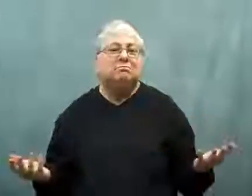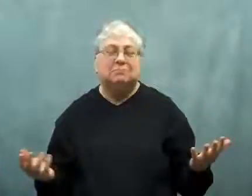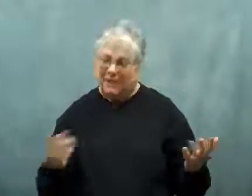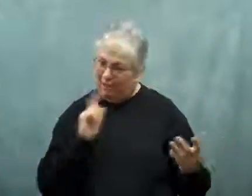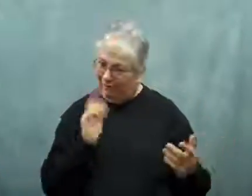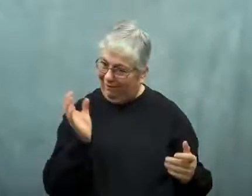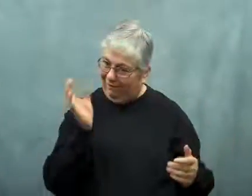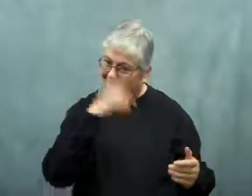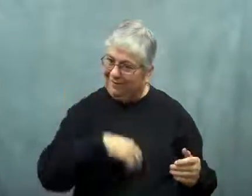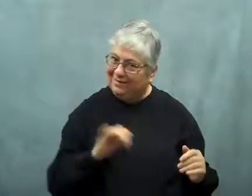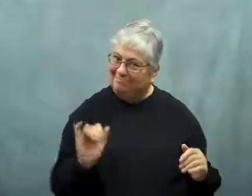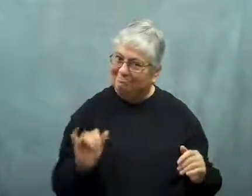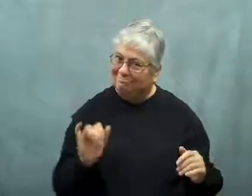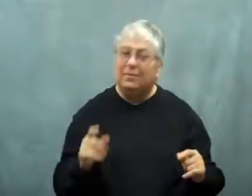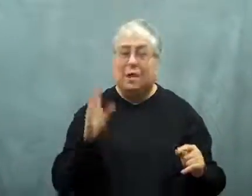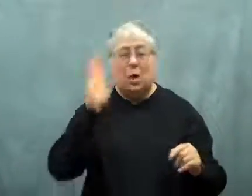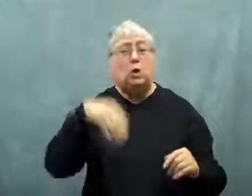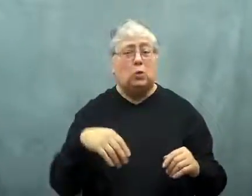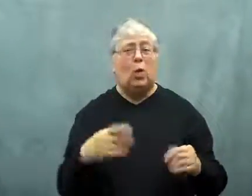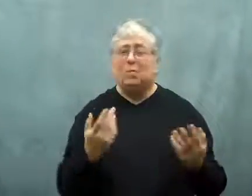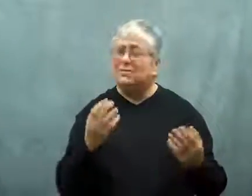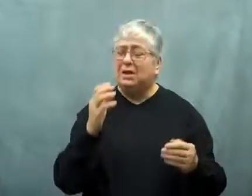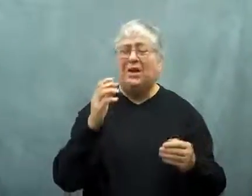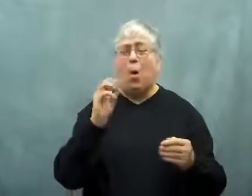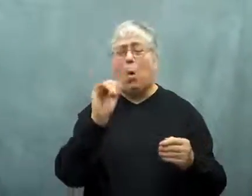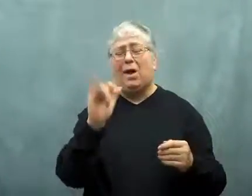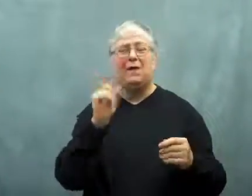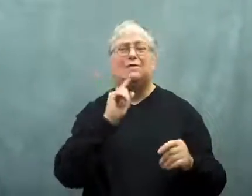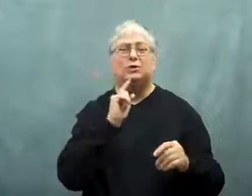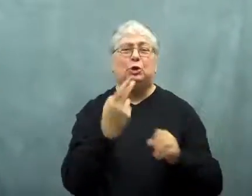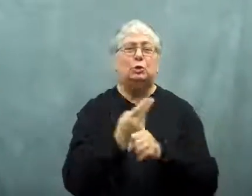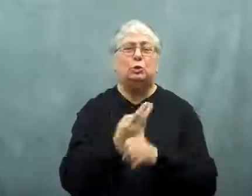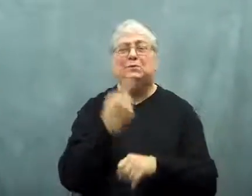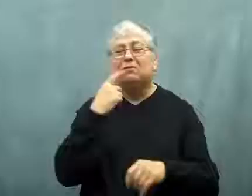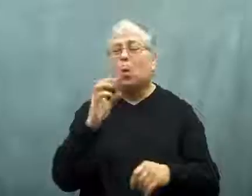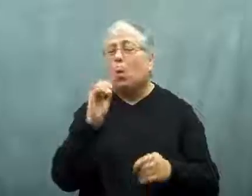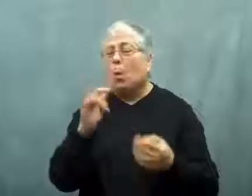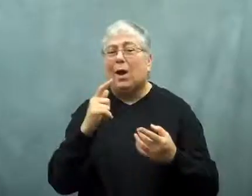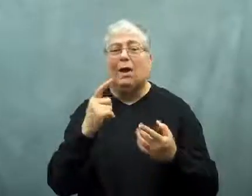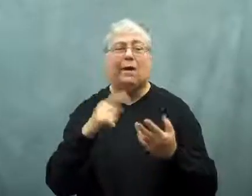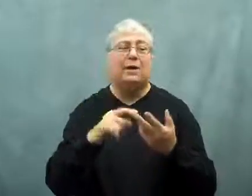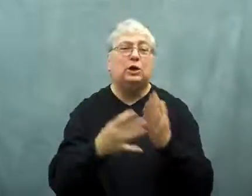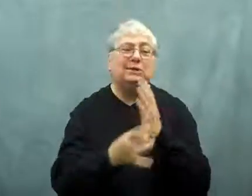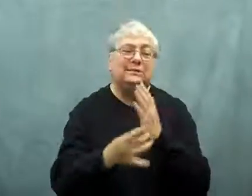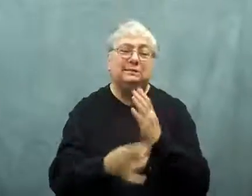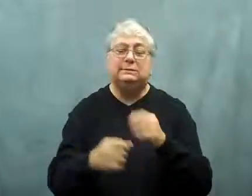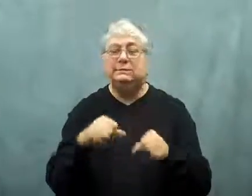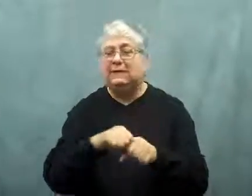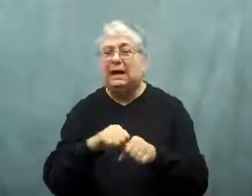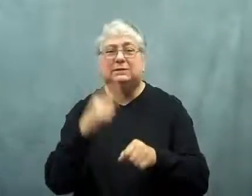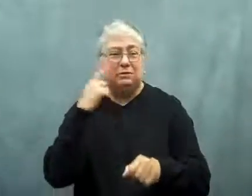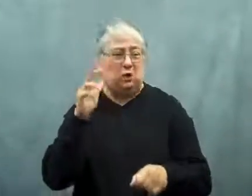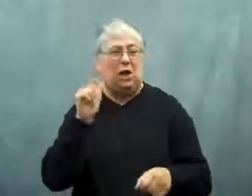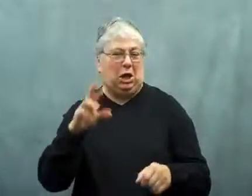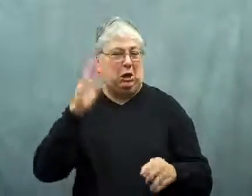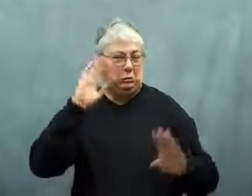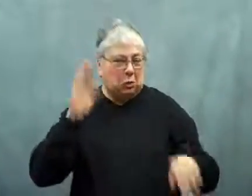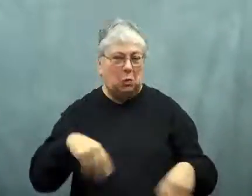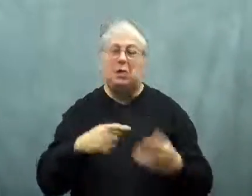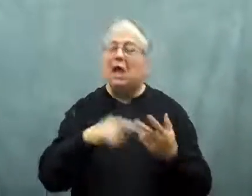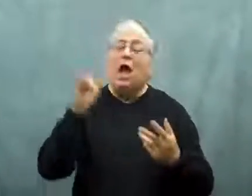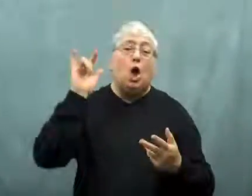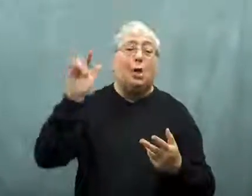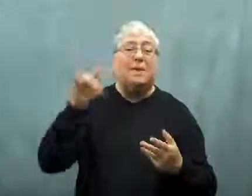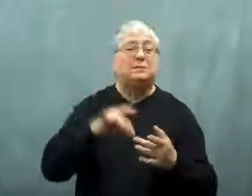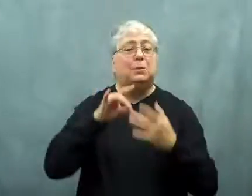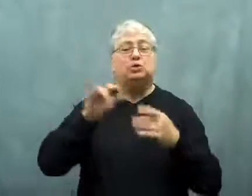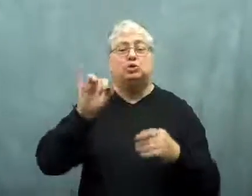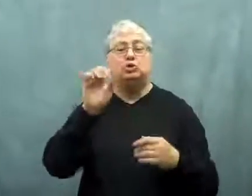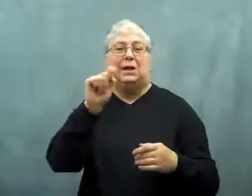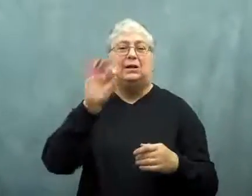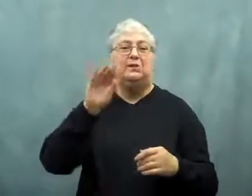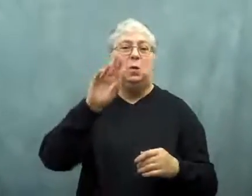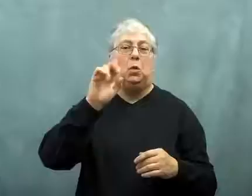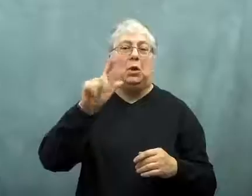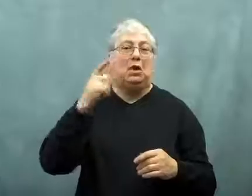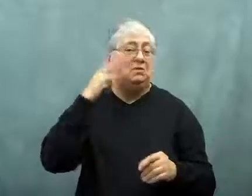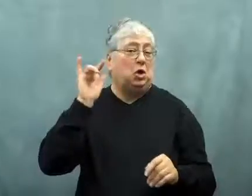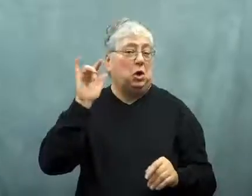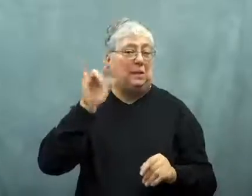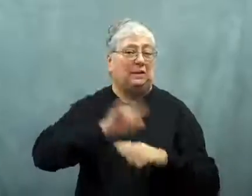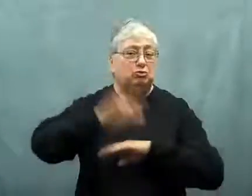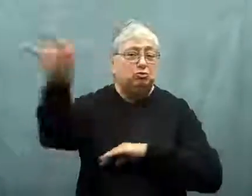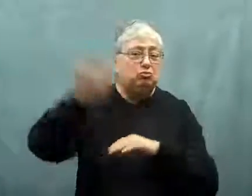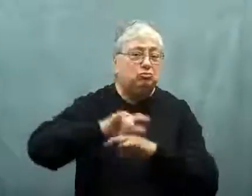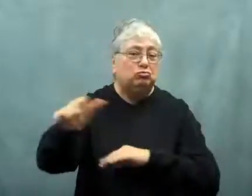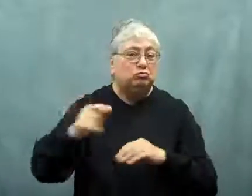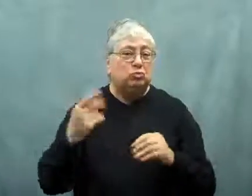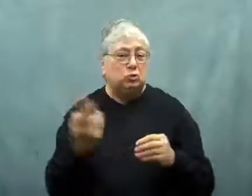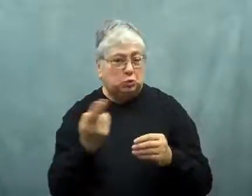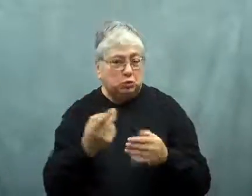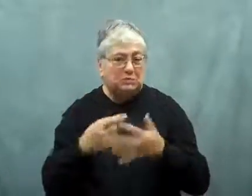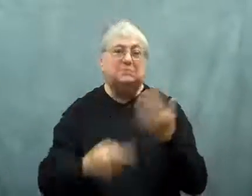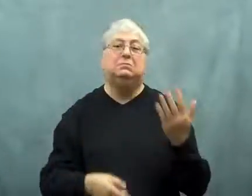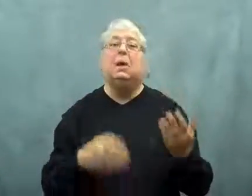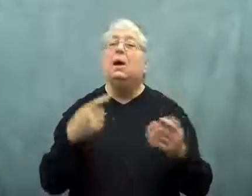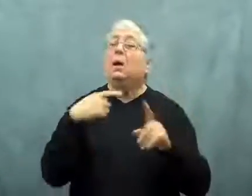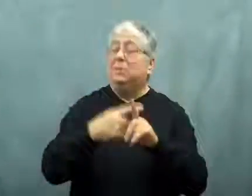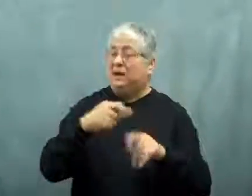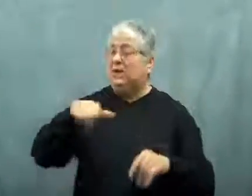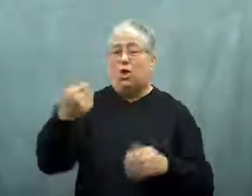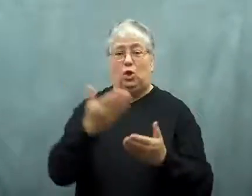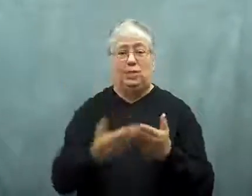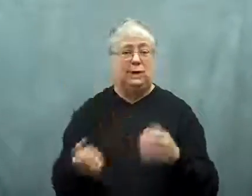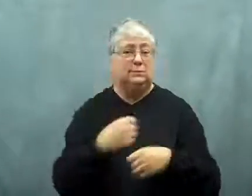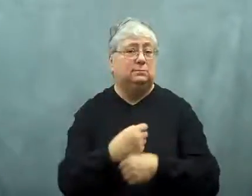It was really strange! We know oil makes gas, oil and grease for cars.